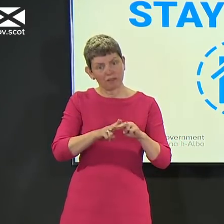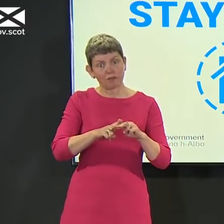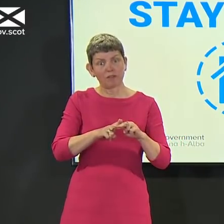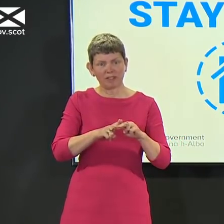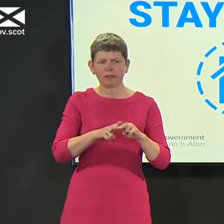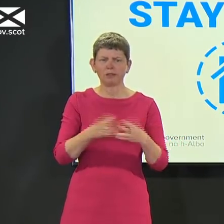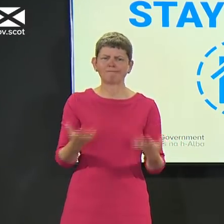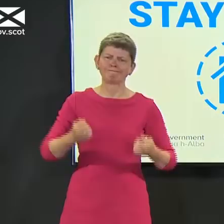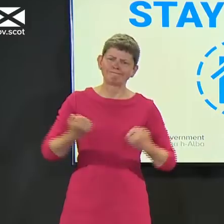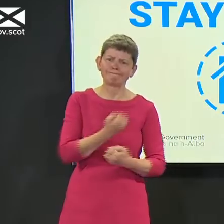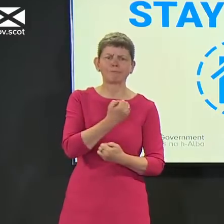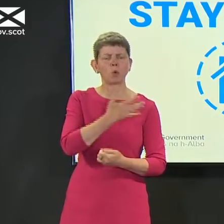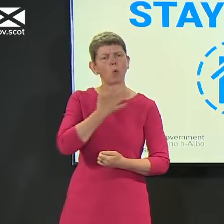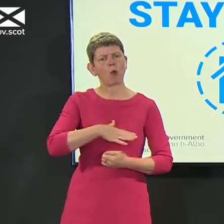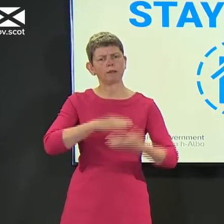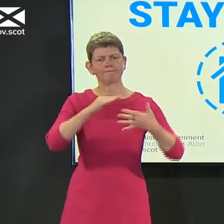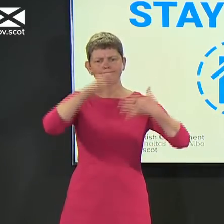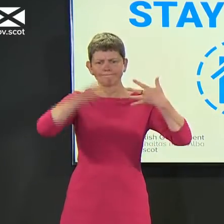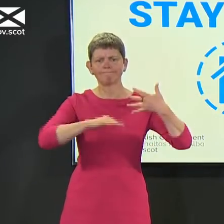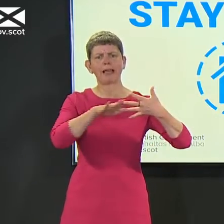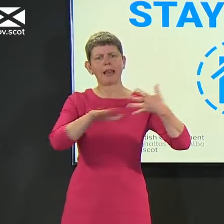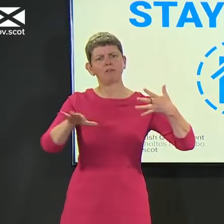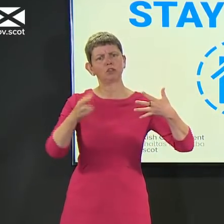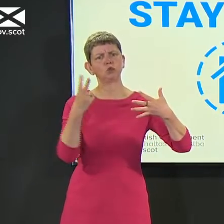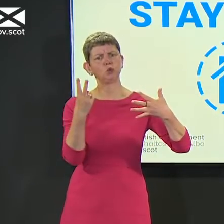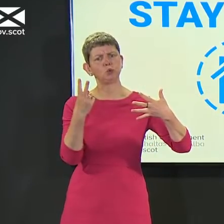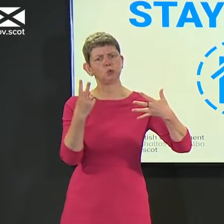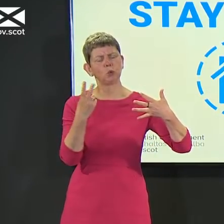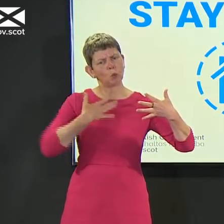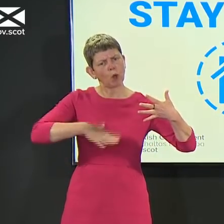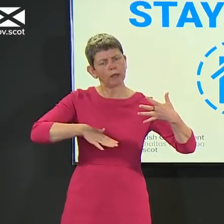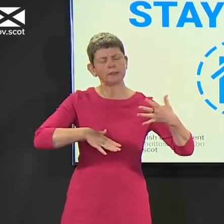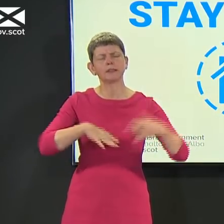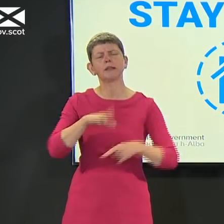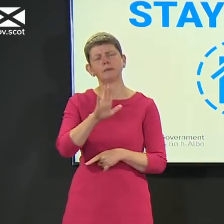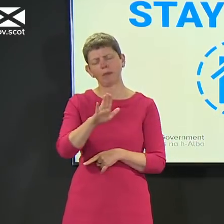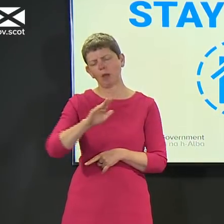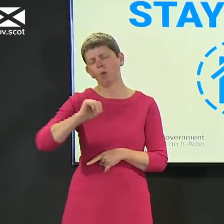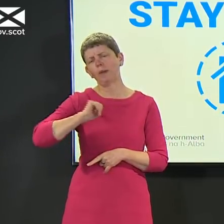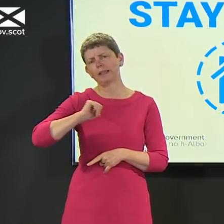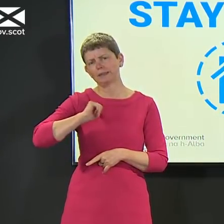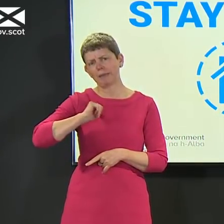very firmly expect to see a move to at least level three for the islands three weeks after